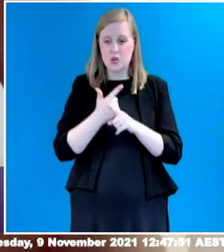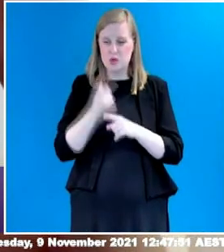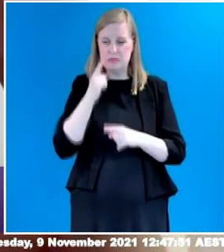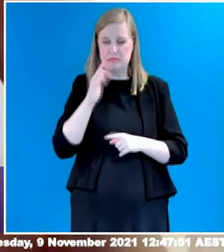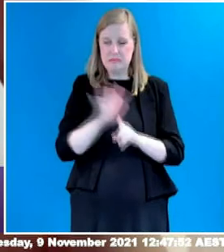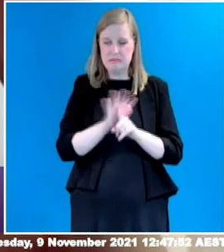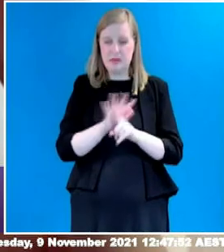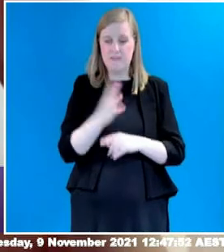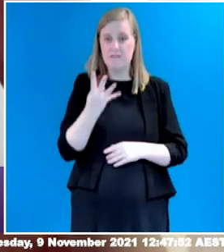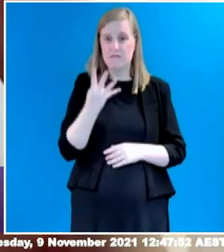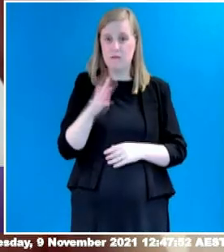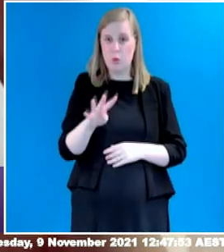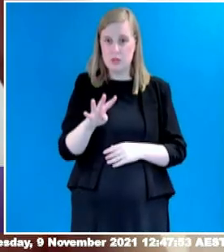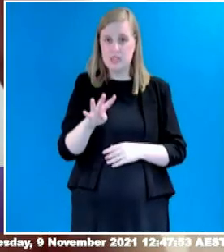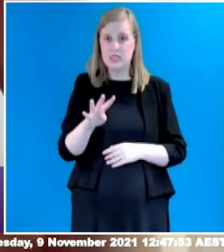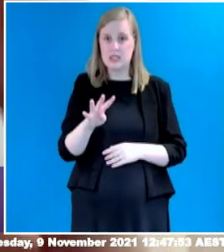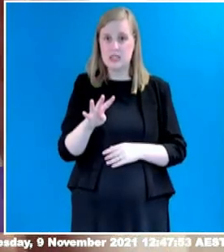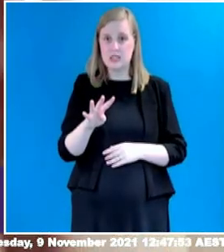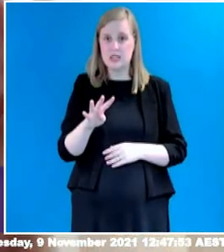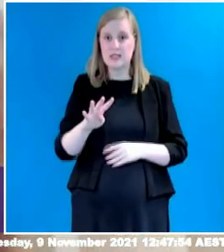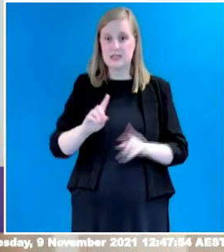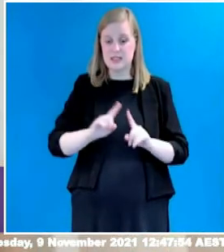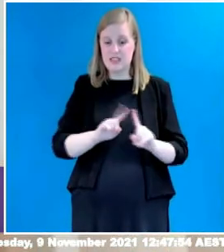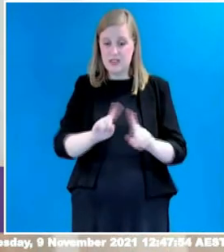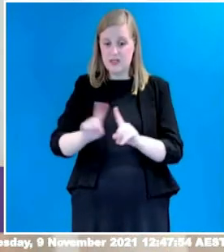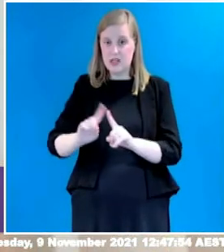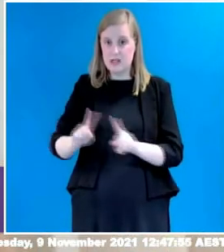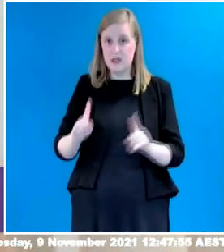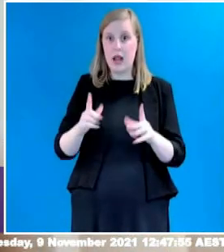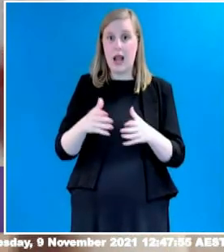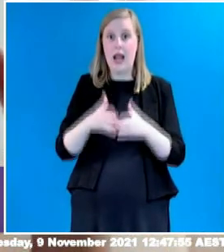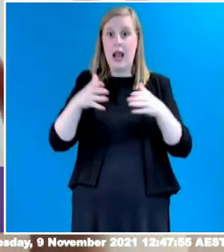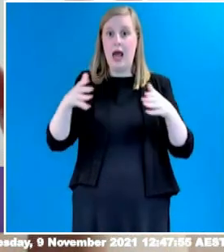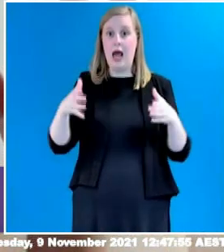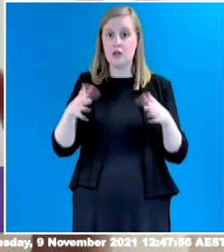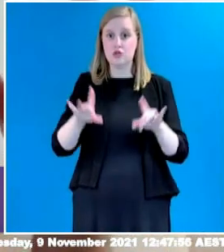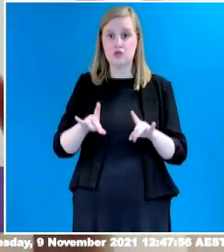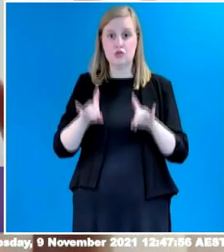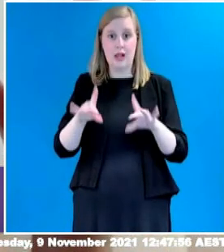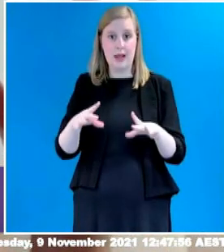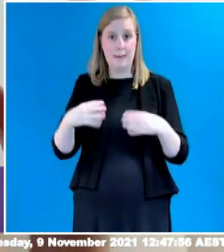Australian large corporates. The story was the same right across the board.